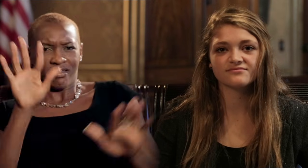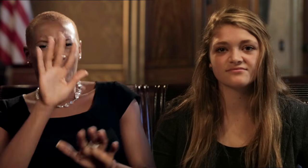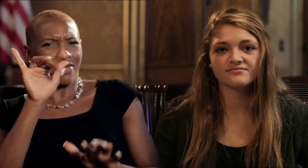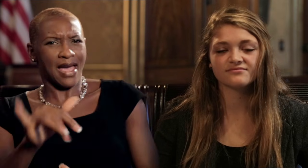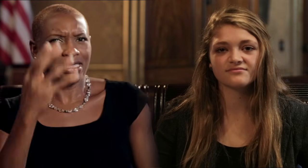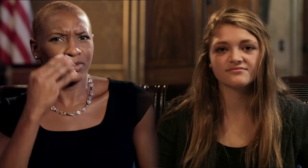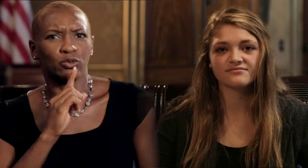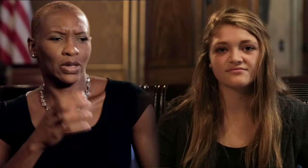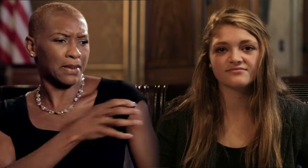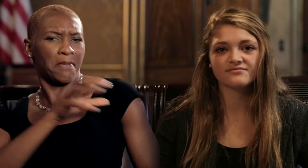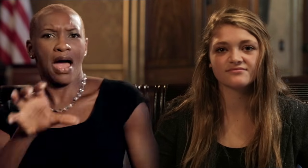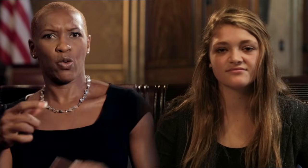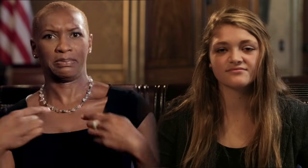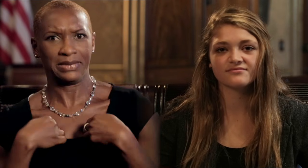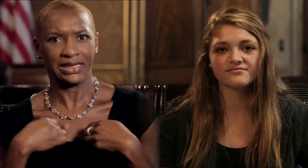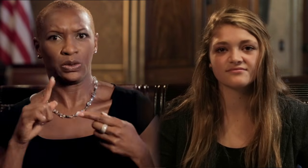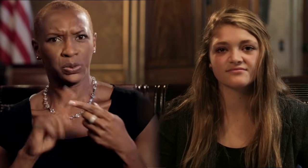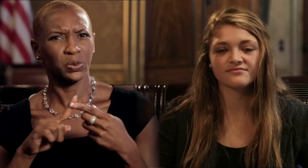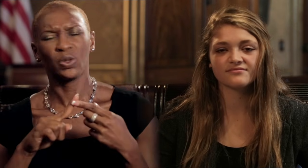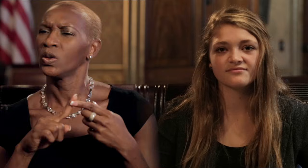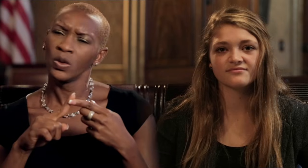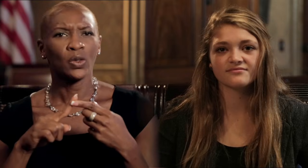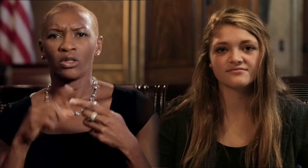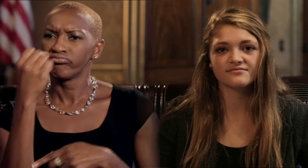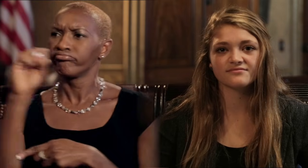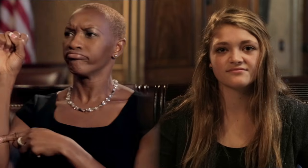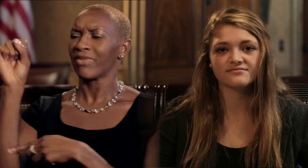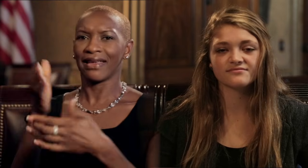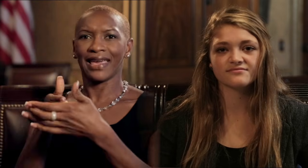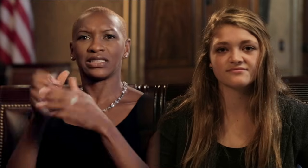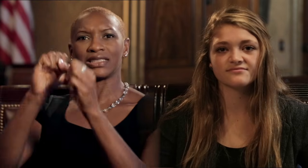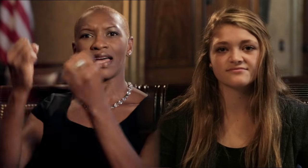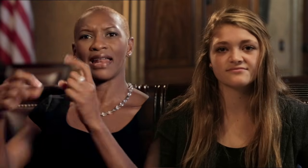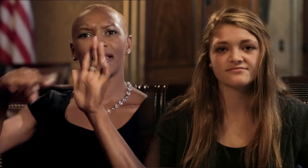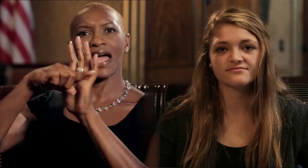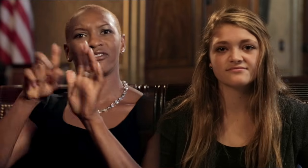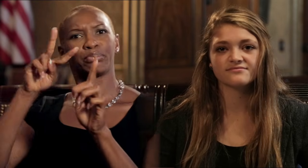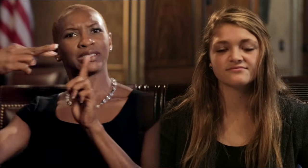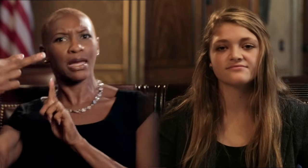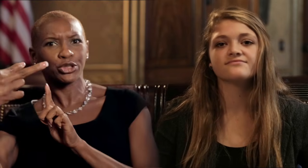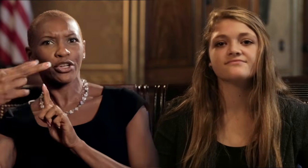That experience really empowered me to rally against society's negative perceptions,